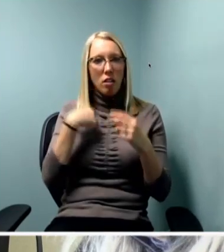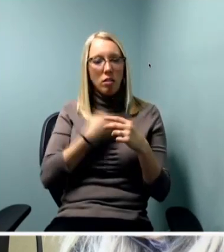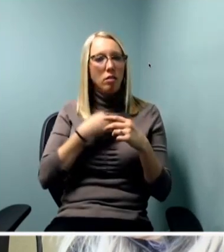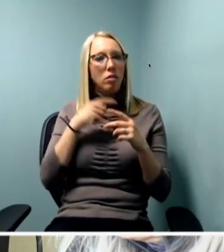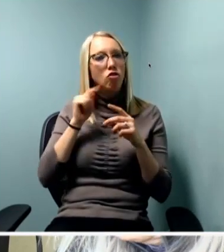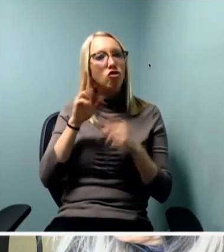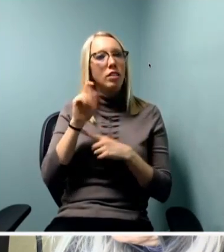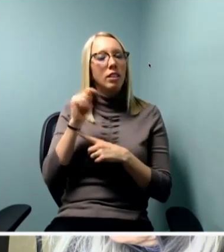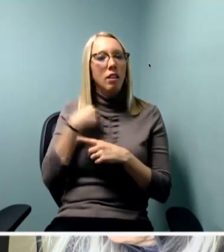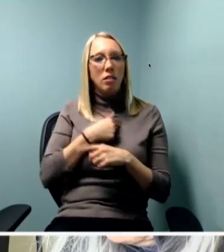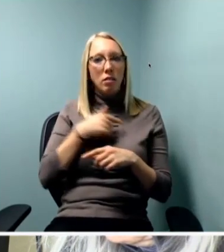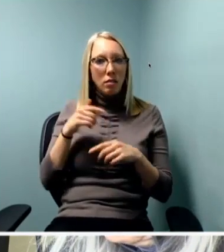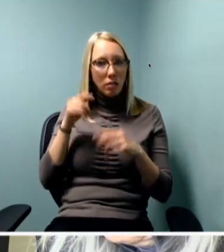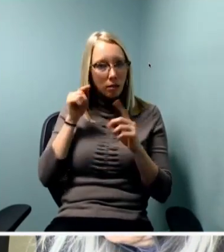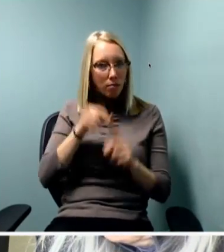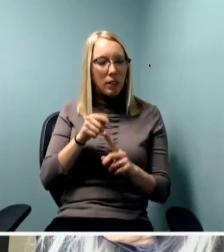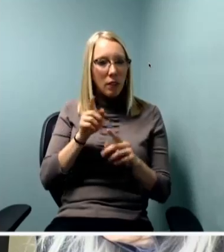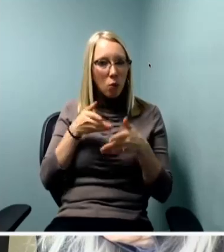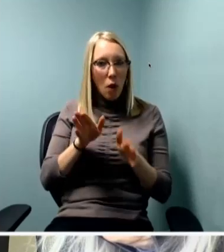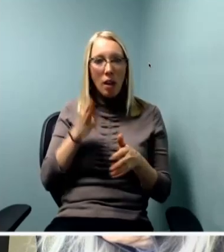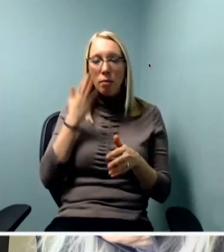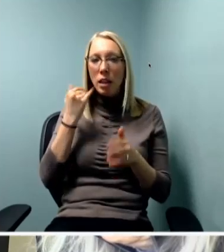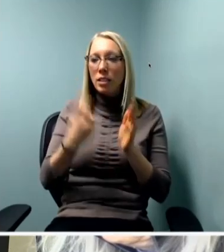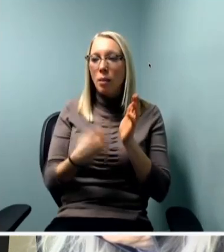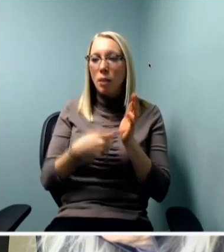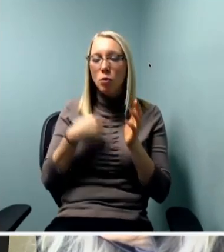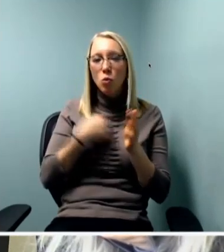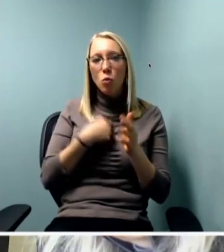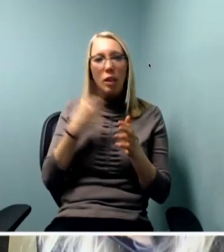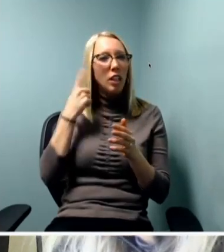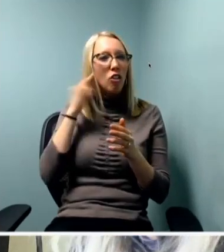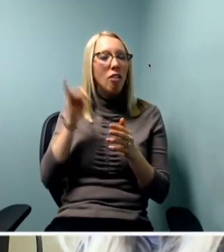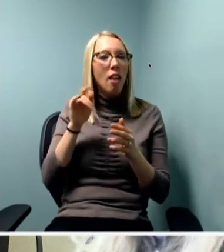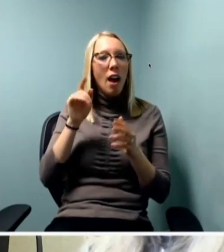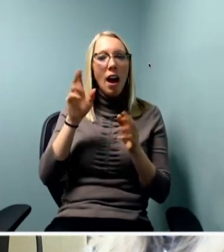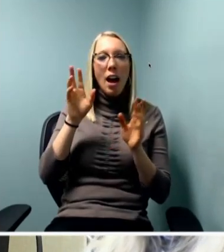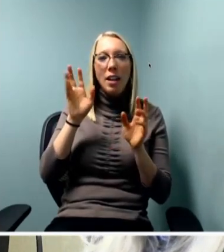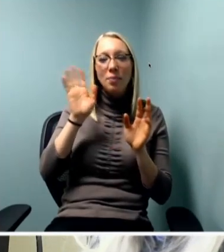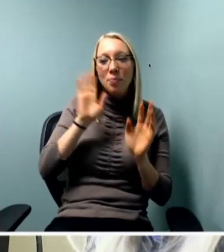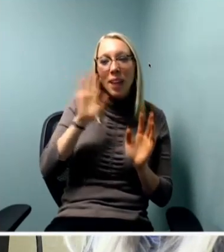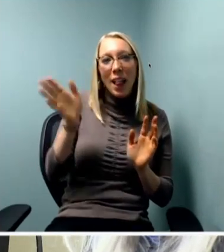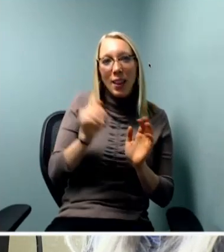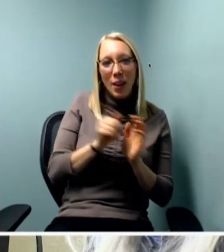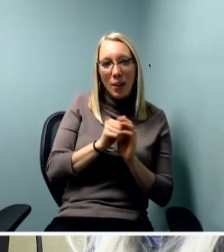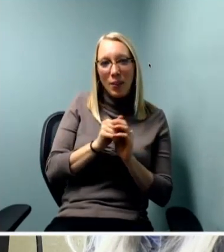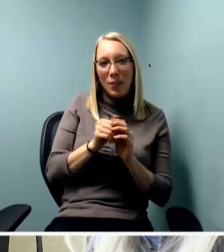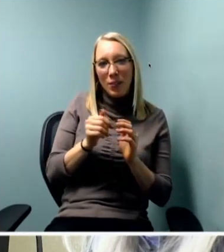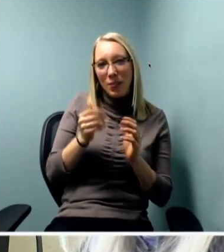it's that sticky-sweet talk. "Hello everybody." "That's soooo nice of you."